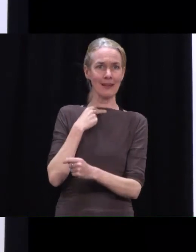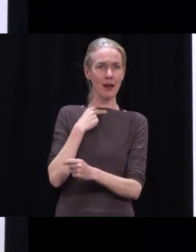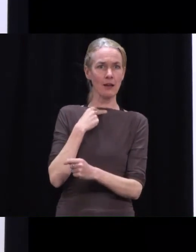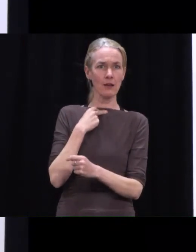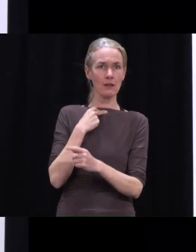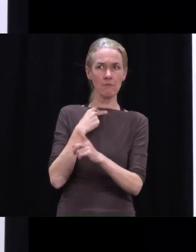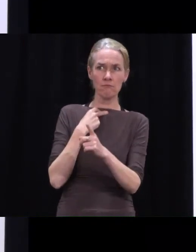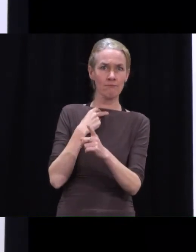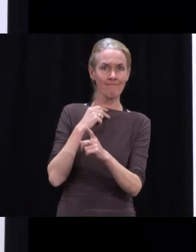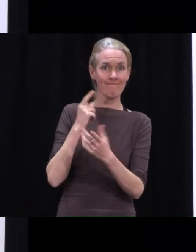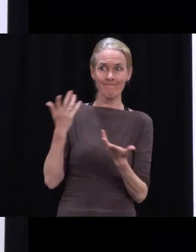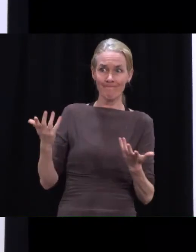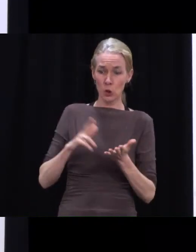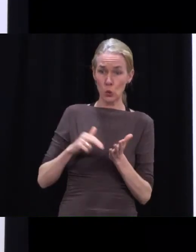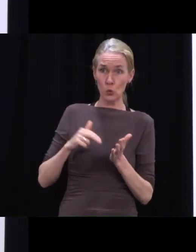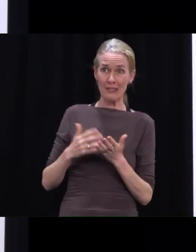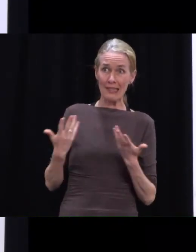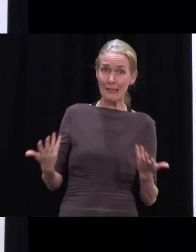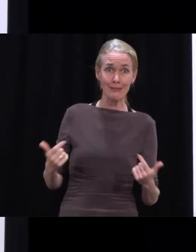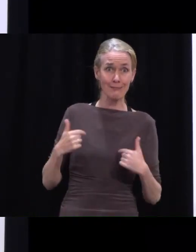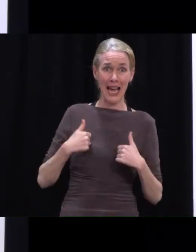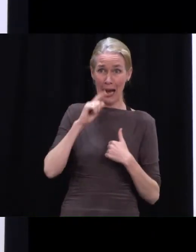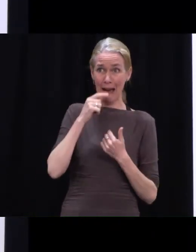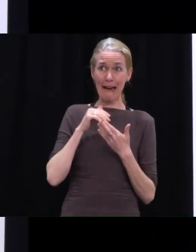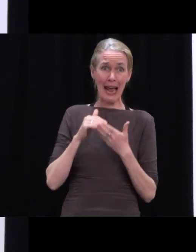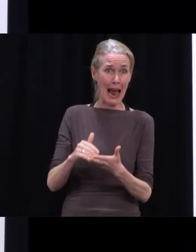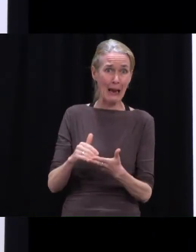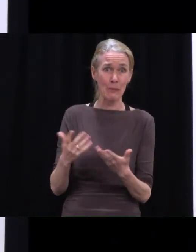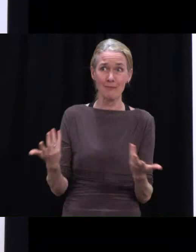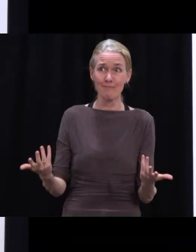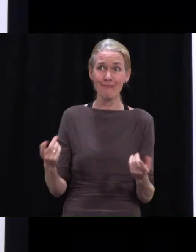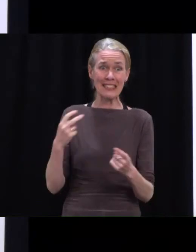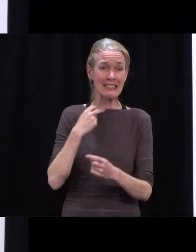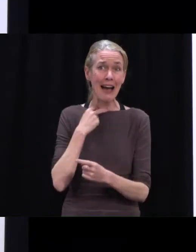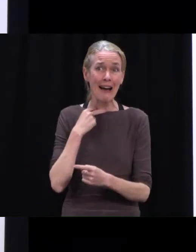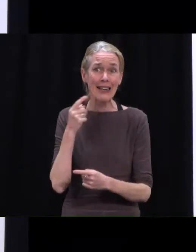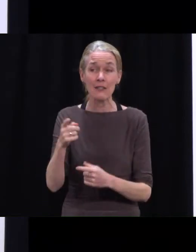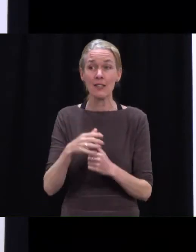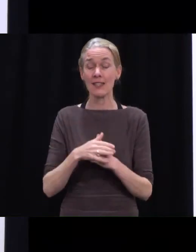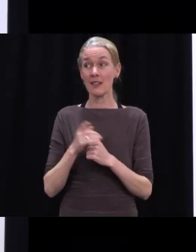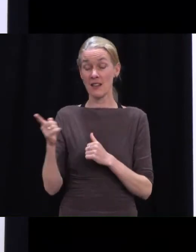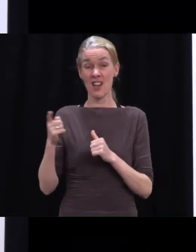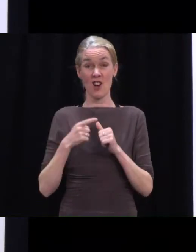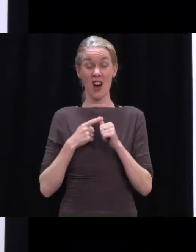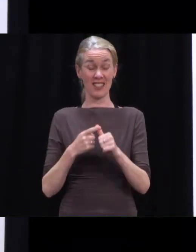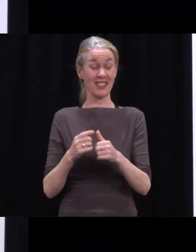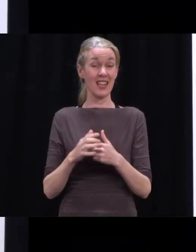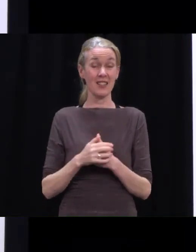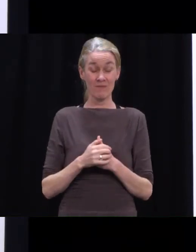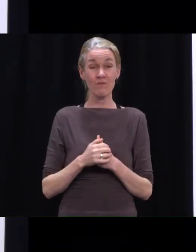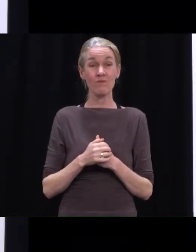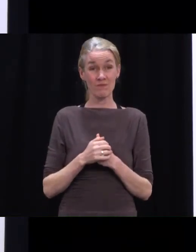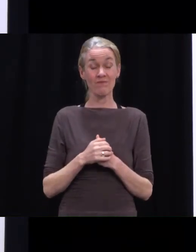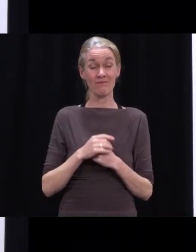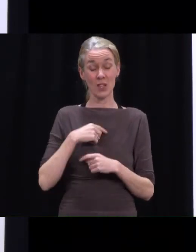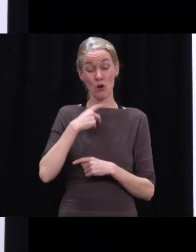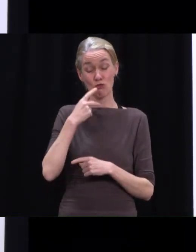out. What is the plan now? Is there any way to help them. Do you have a message for some of those people with family and friends still... >> Yes, I'll